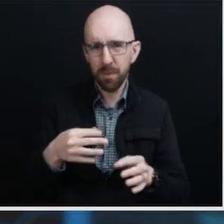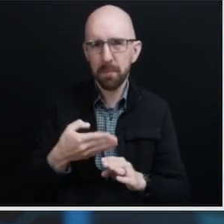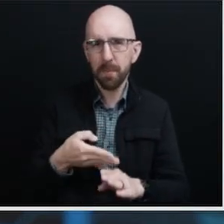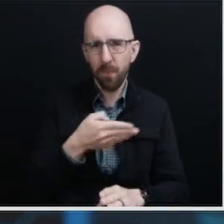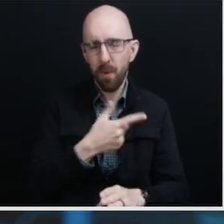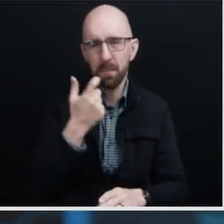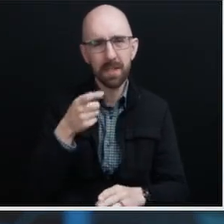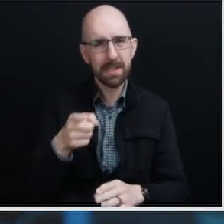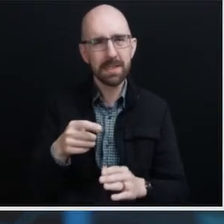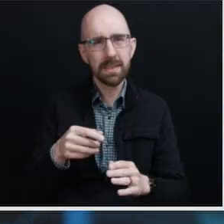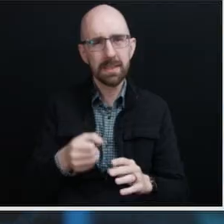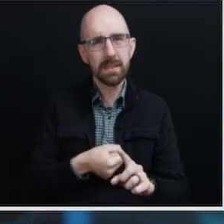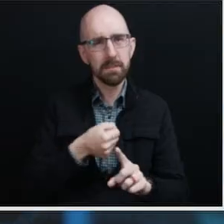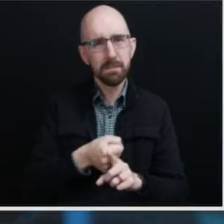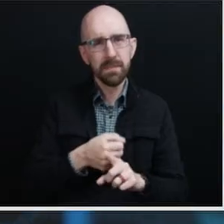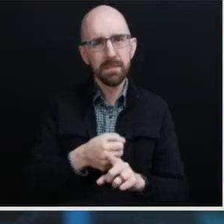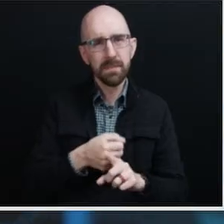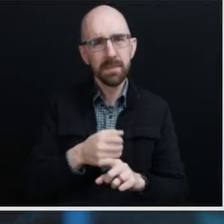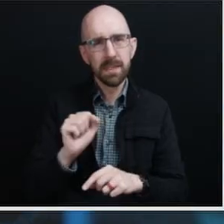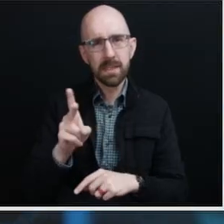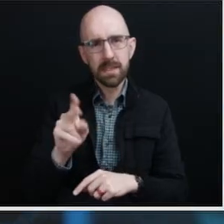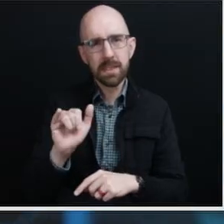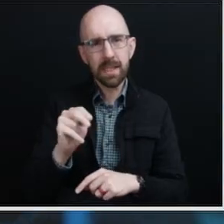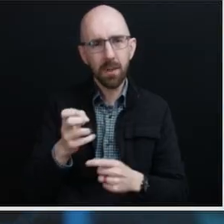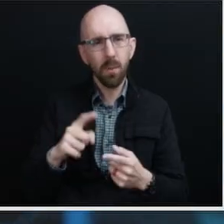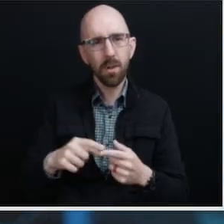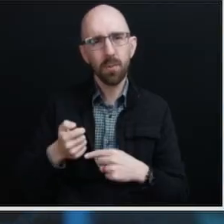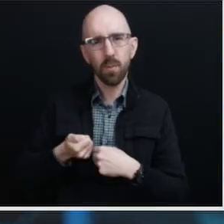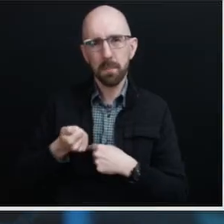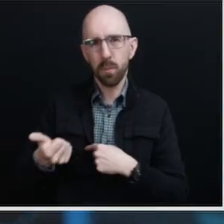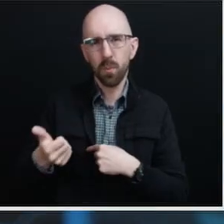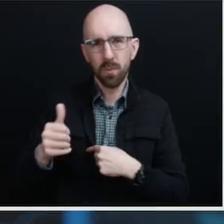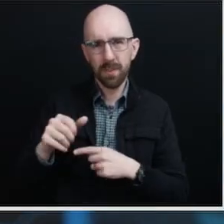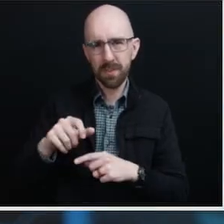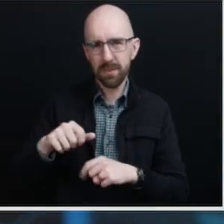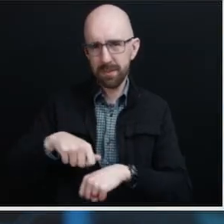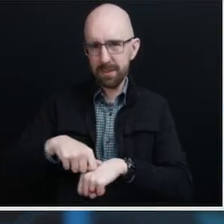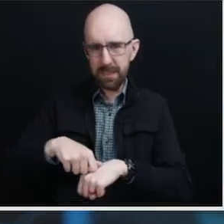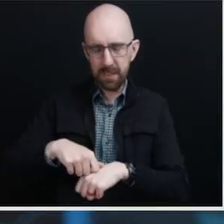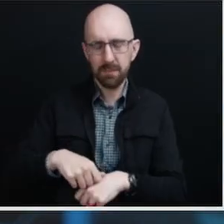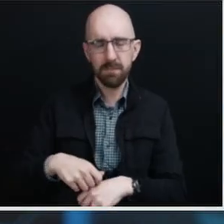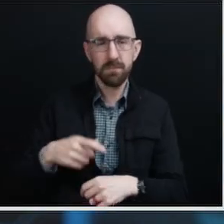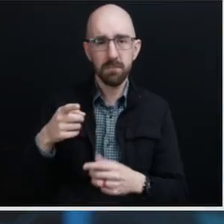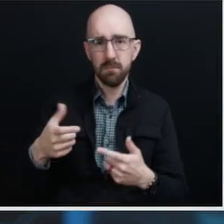the skin, we also want to remove that skin. And the the hallmark of doing immediate reconstruction